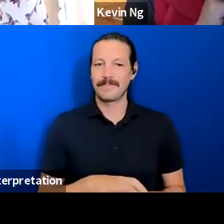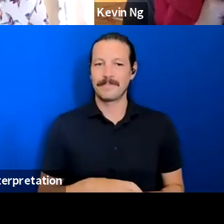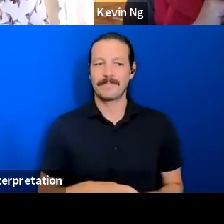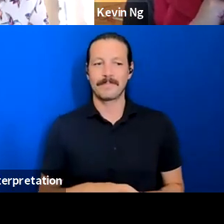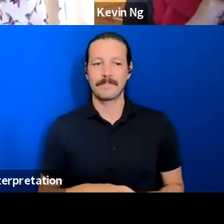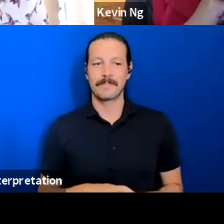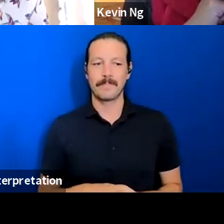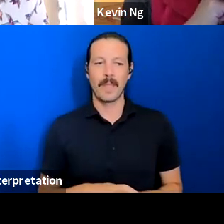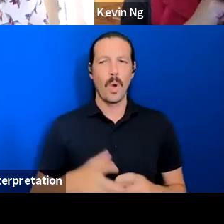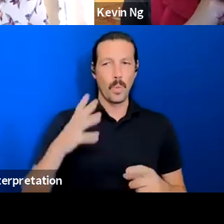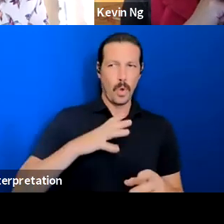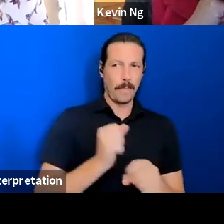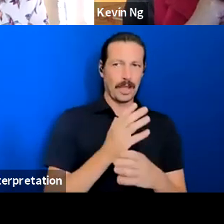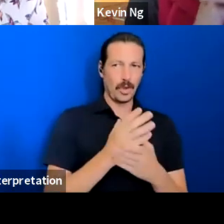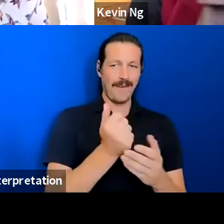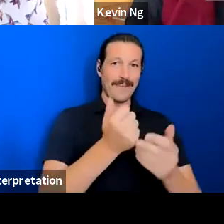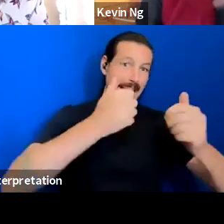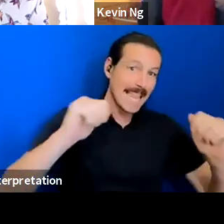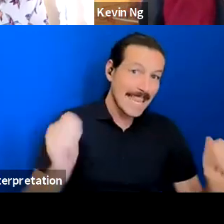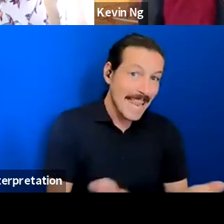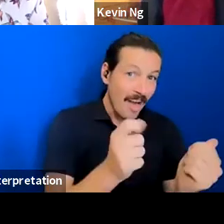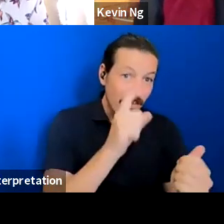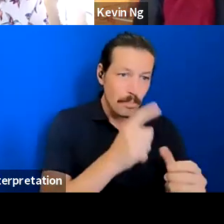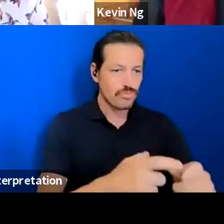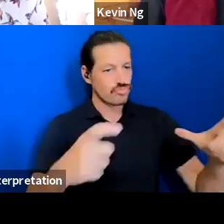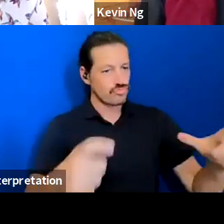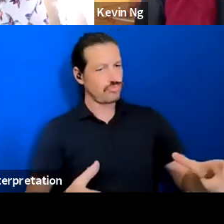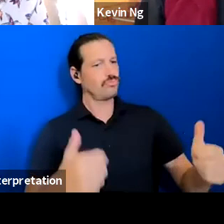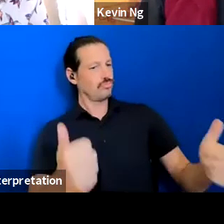we can confidently form panels, but not too many peers that we can't give people the opportunity